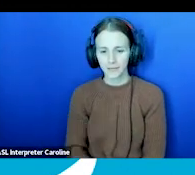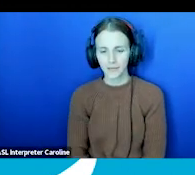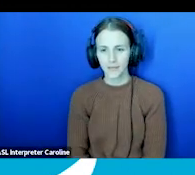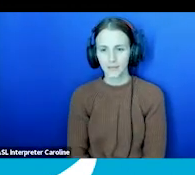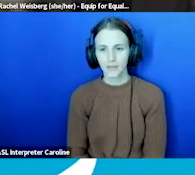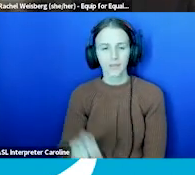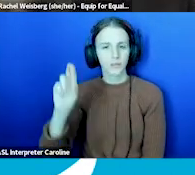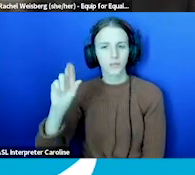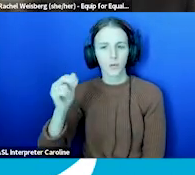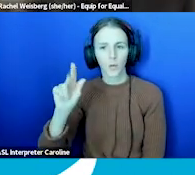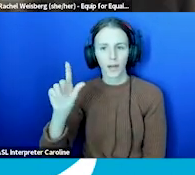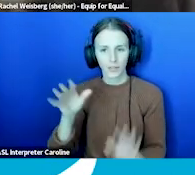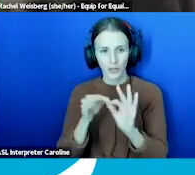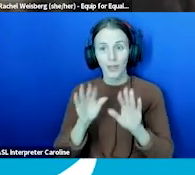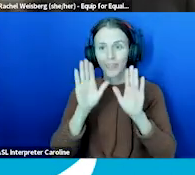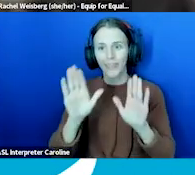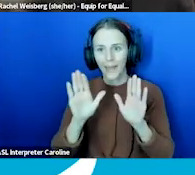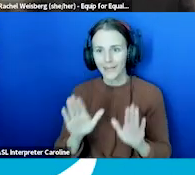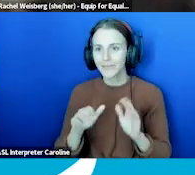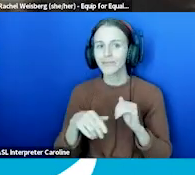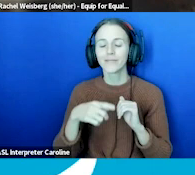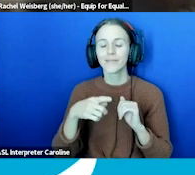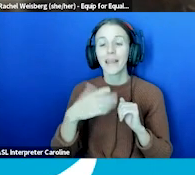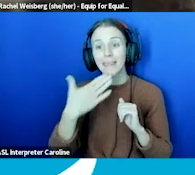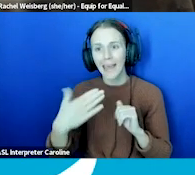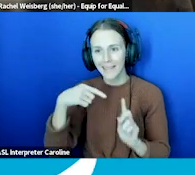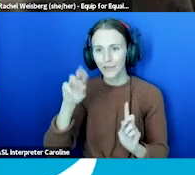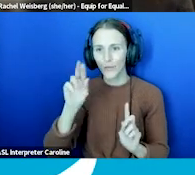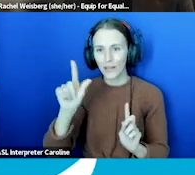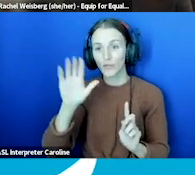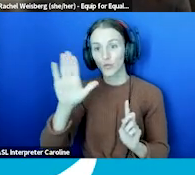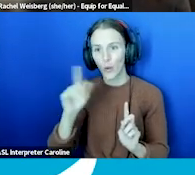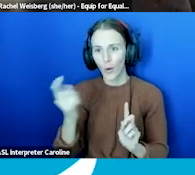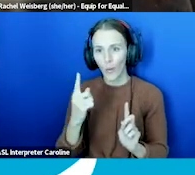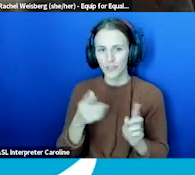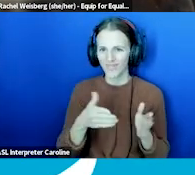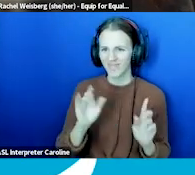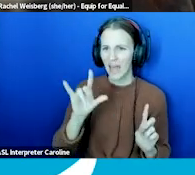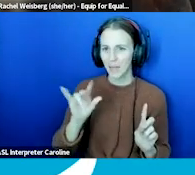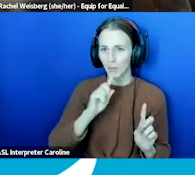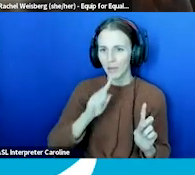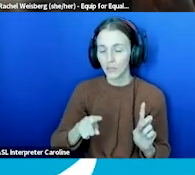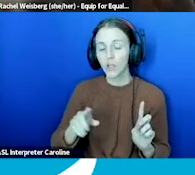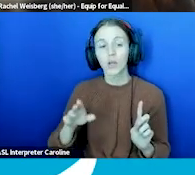HAS QUESTIONS, IF YOU WOULD LIKE TO PUT THEM IN THE CHAT, OR THE Q AND A